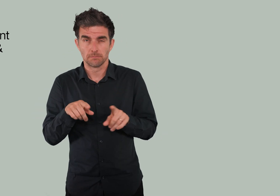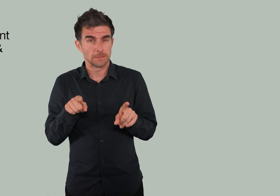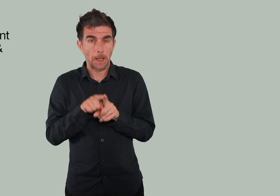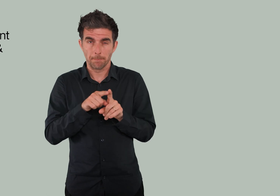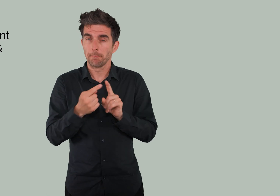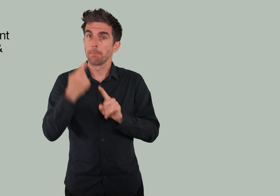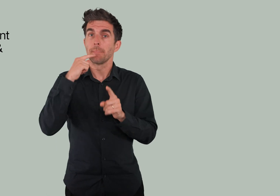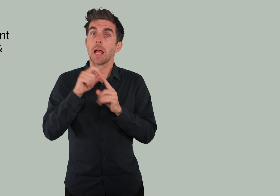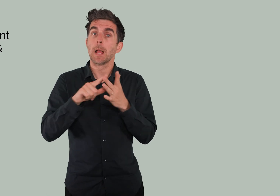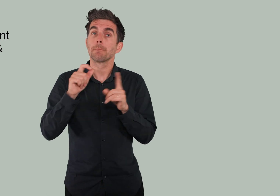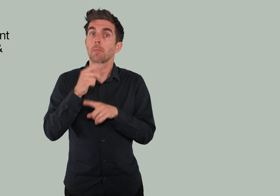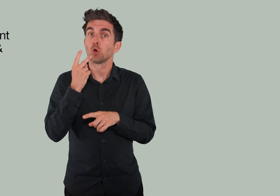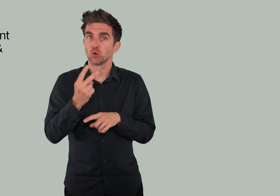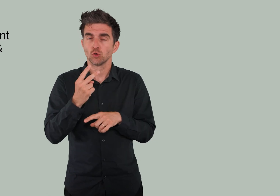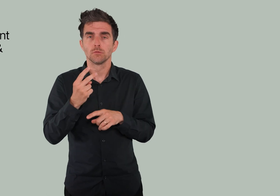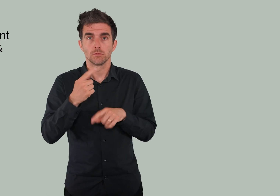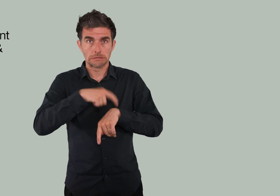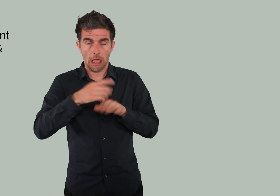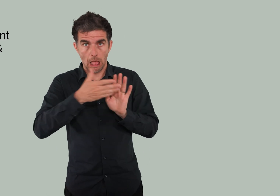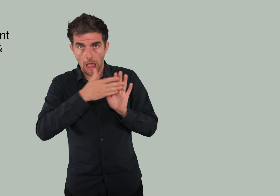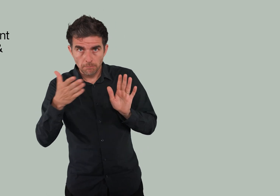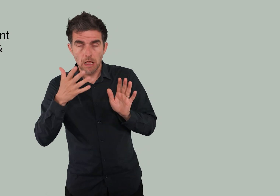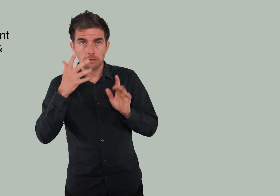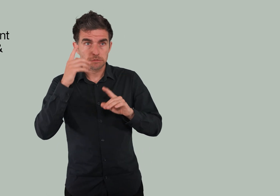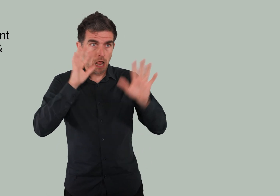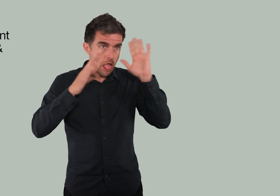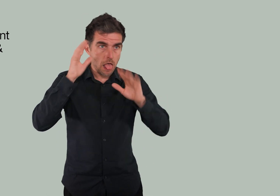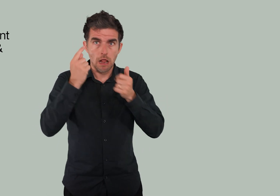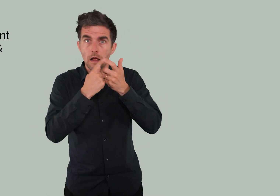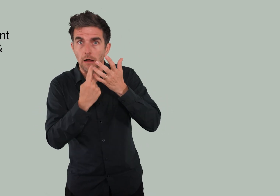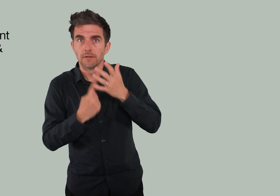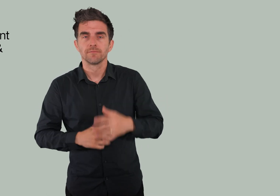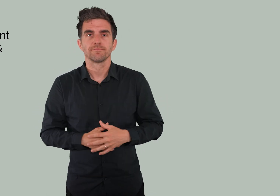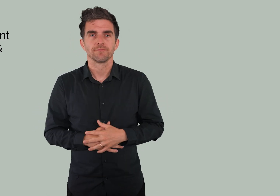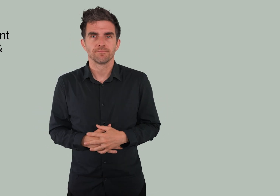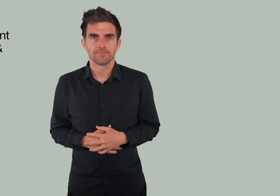closely resembling the PIP2 in terms of length and coverage.